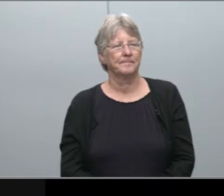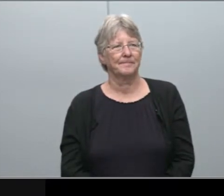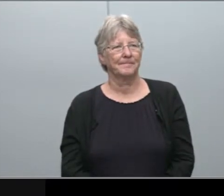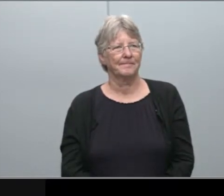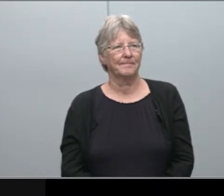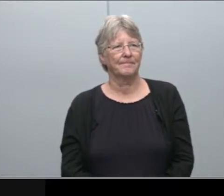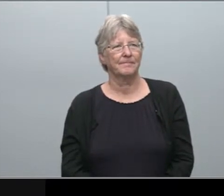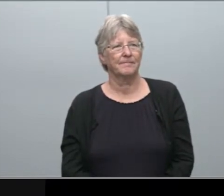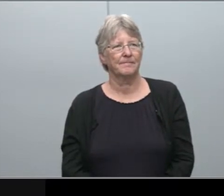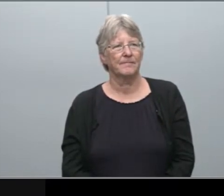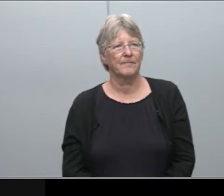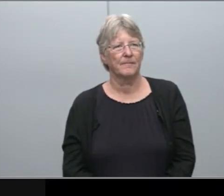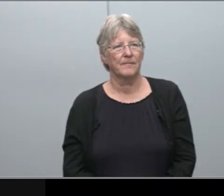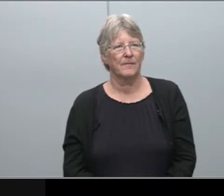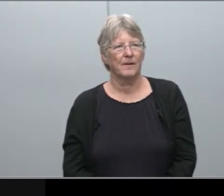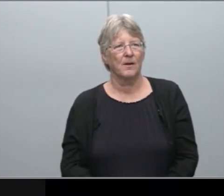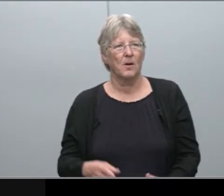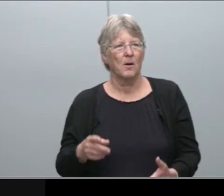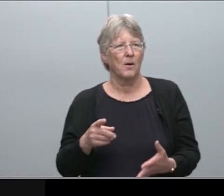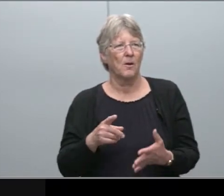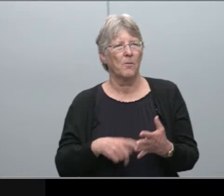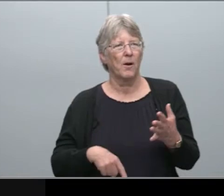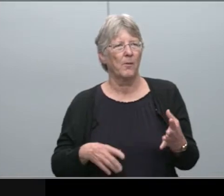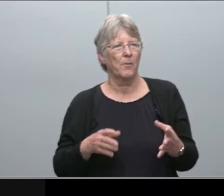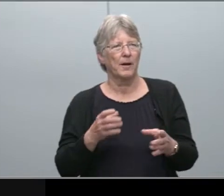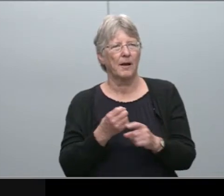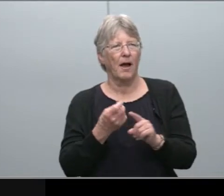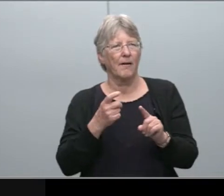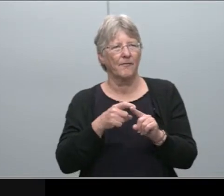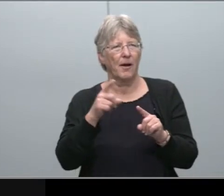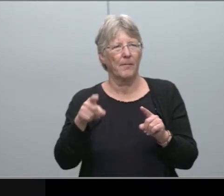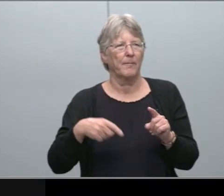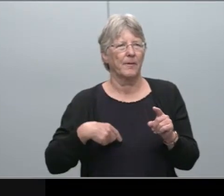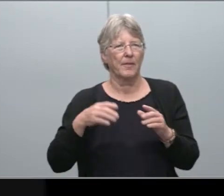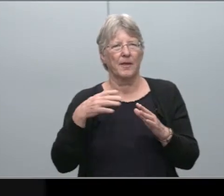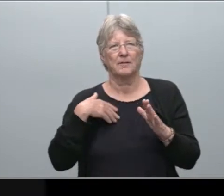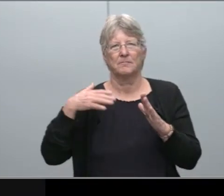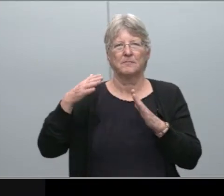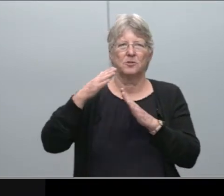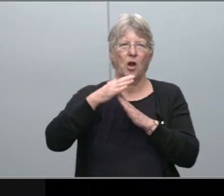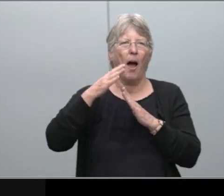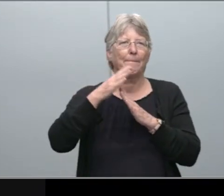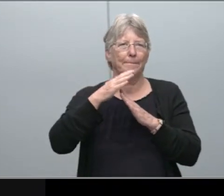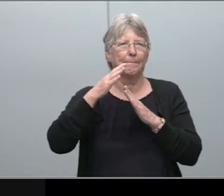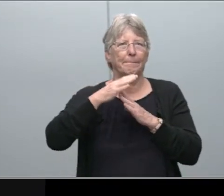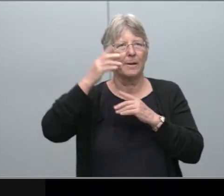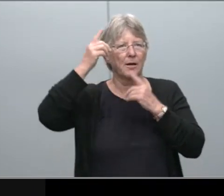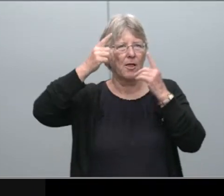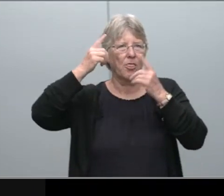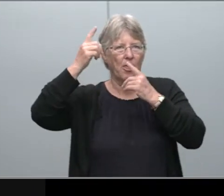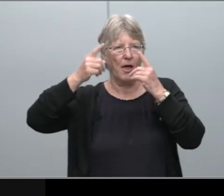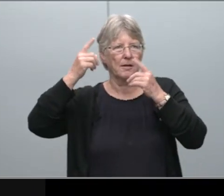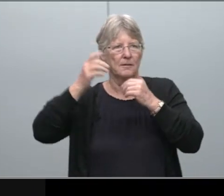Why school is not open yet?" So, and also, when it come to assessing of my child,